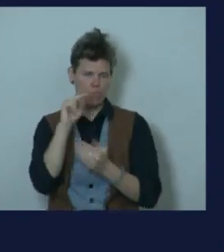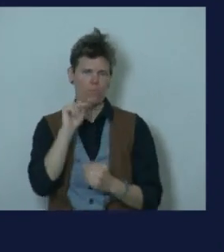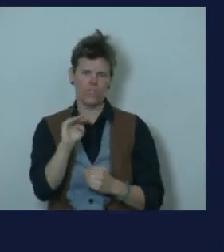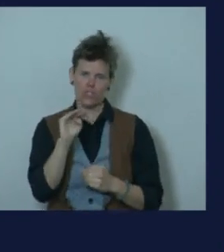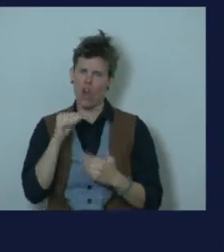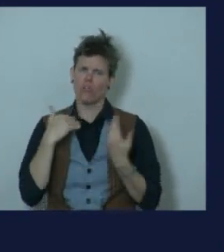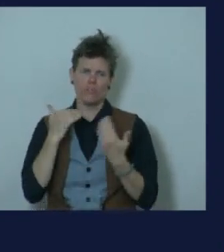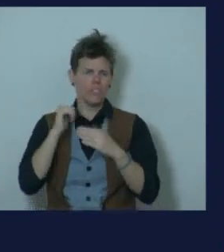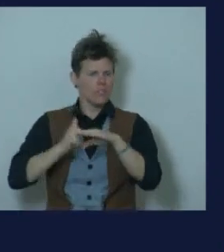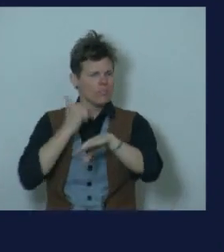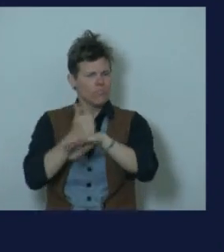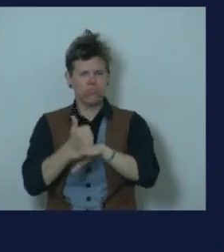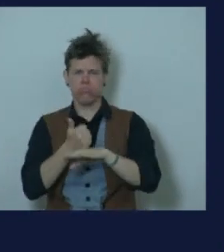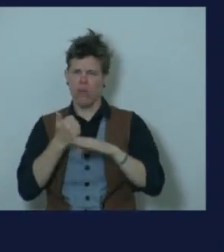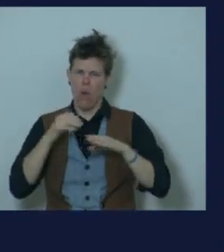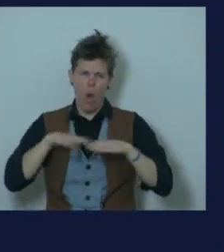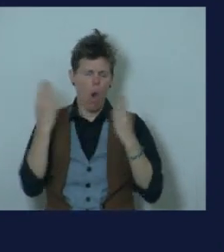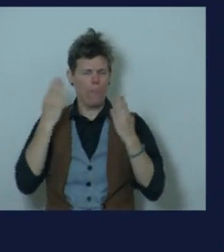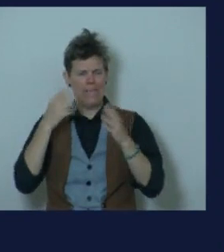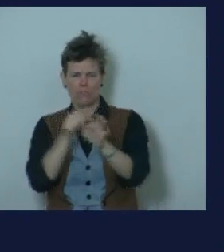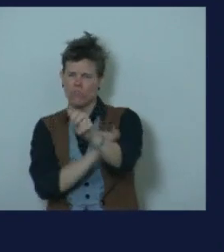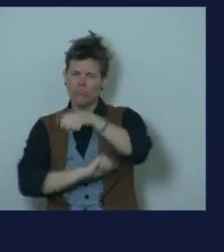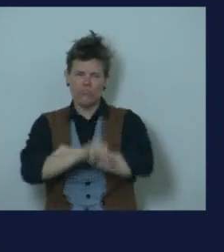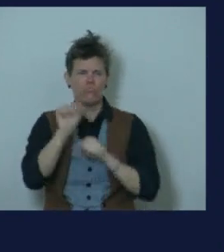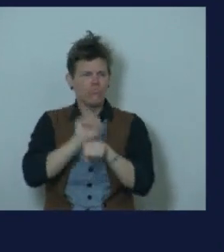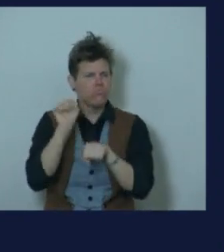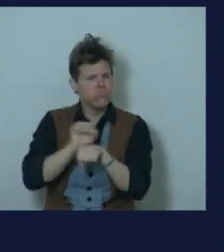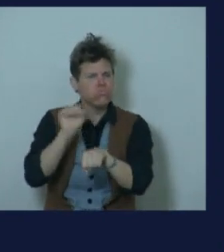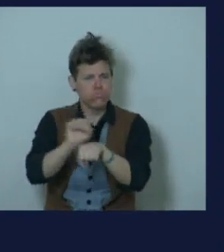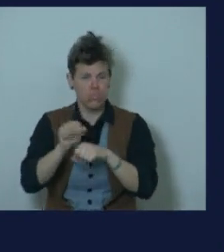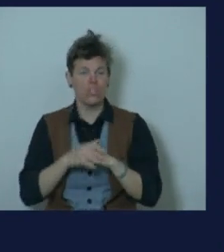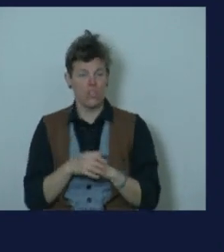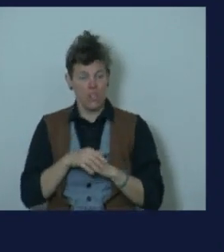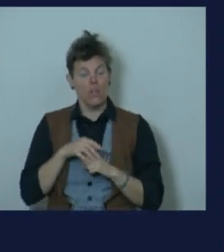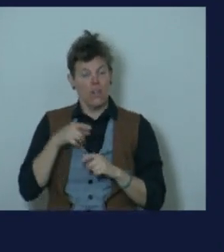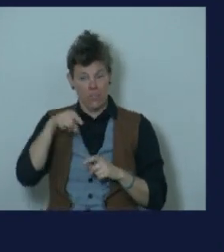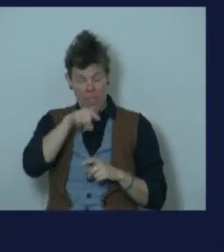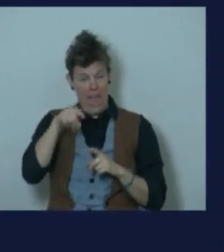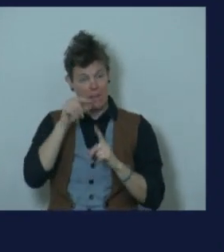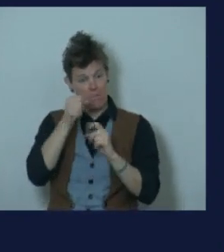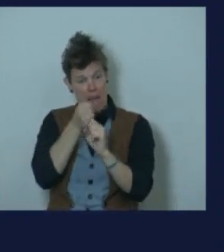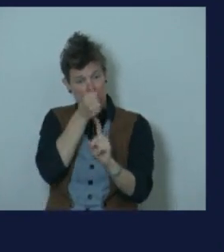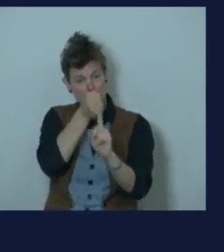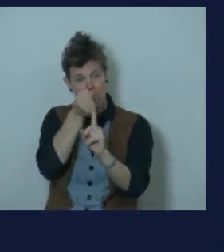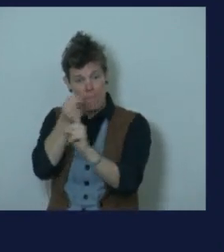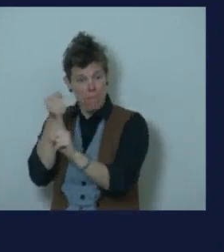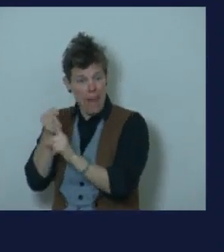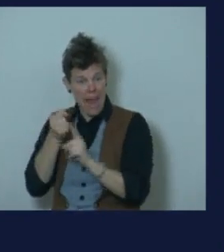I WANT TO THANK THE MEN AND WOMEN WHO ARE WILLING TO HELP NEW MEXICO GET THIS RIGHT.